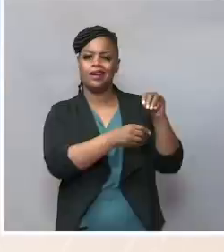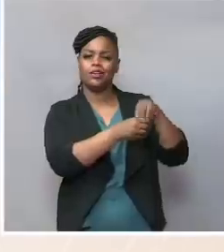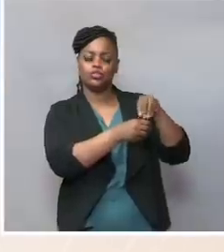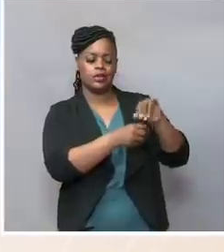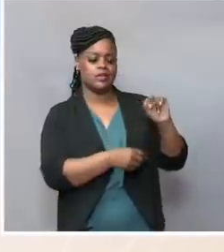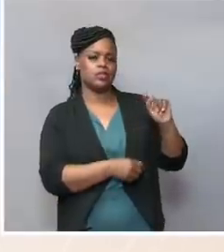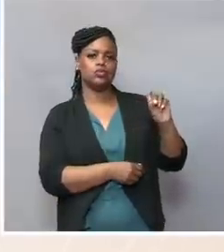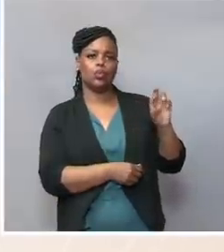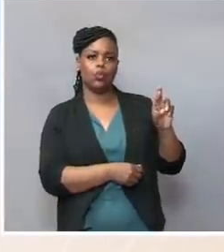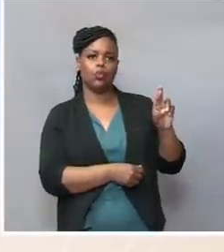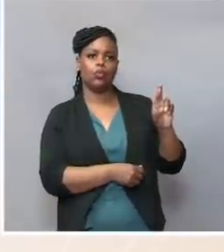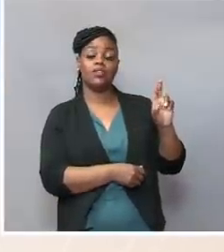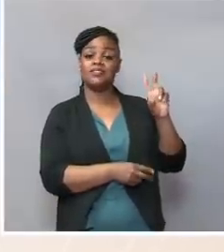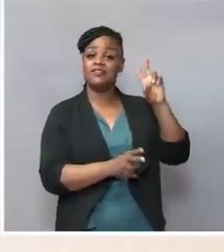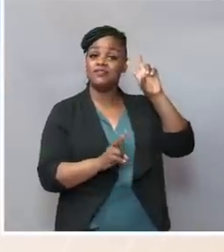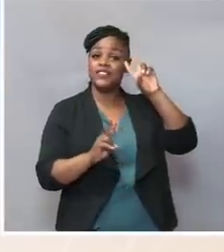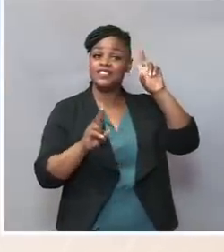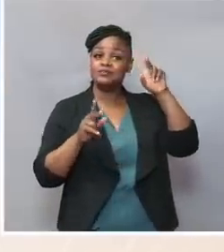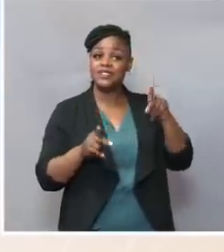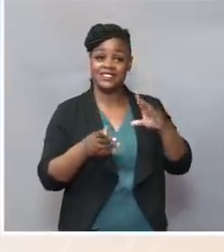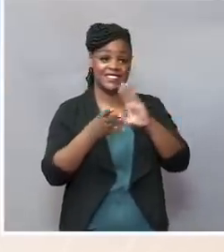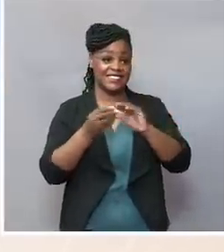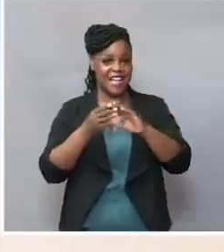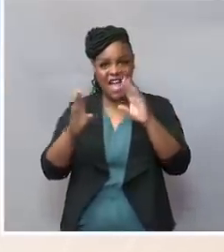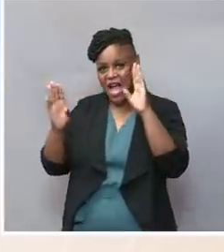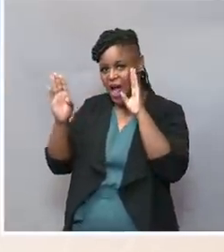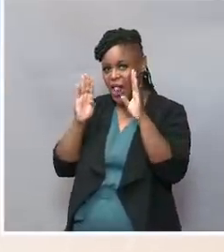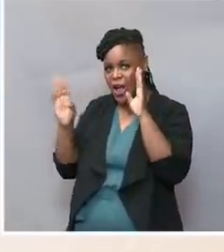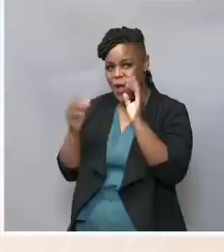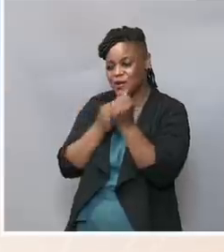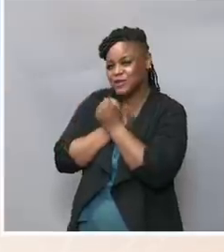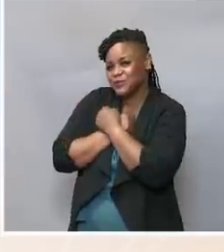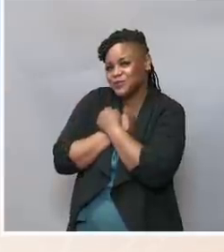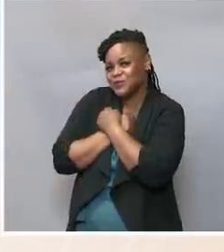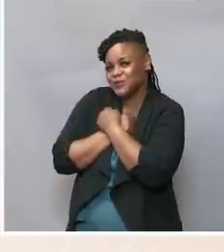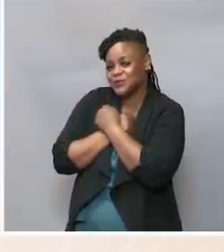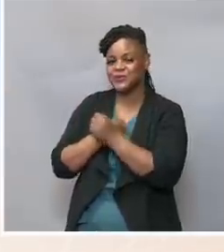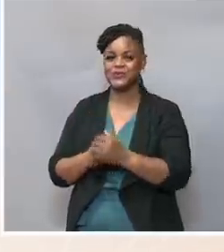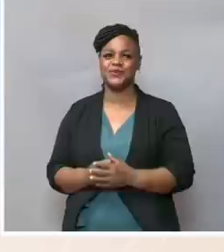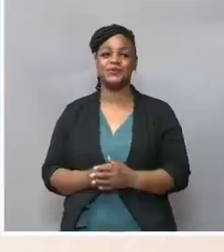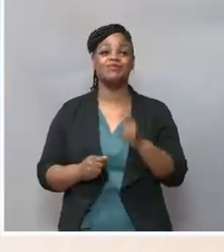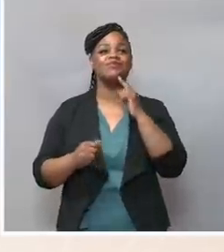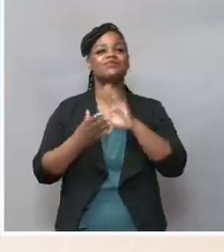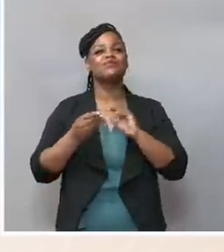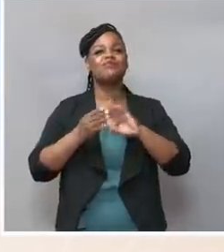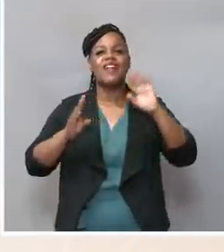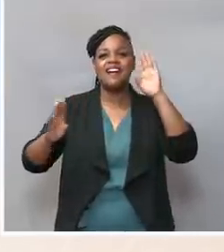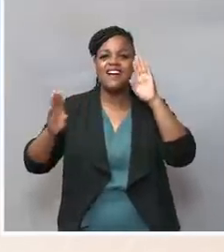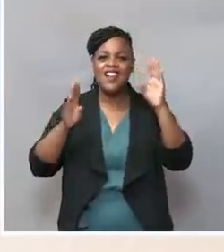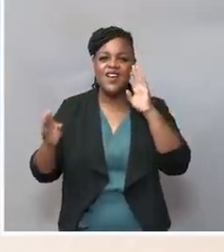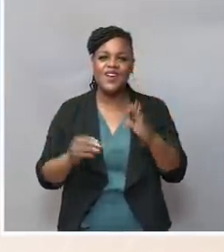and make sure I said hi to you and everyone else. I look forward to our growing friendship